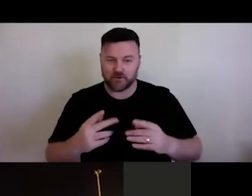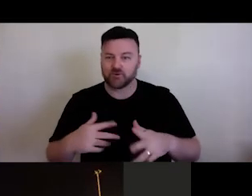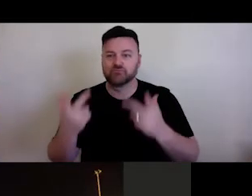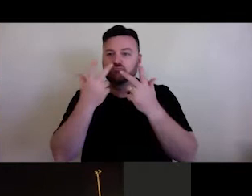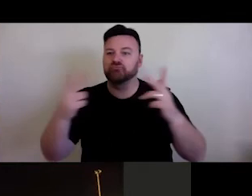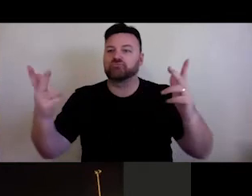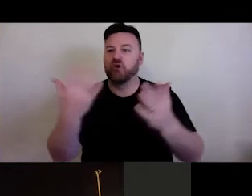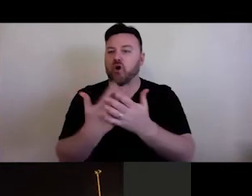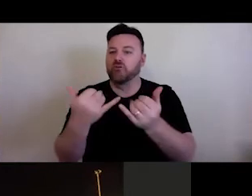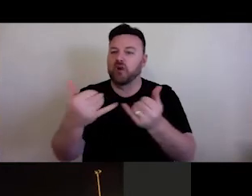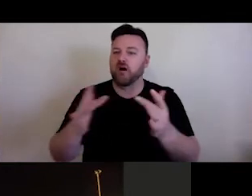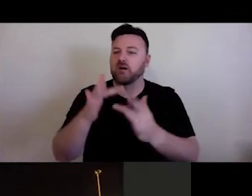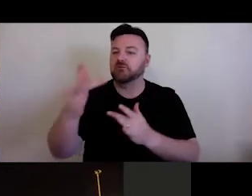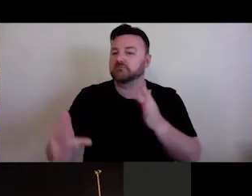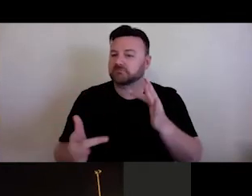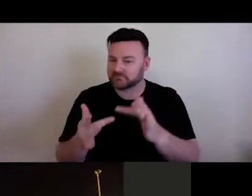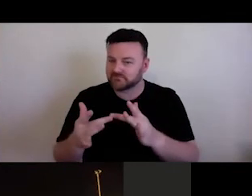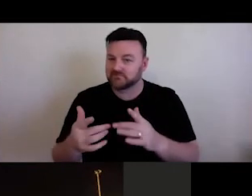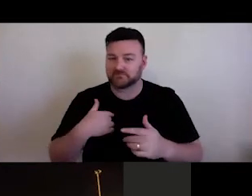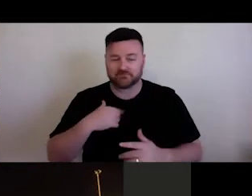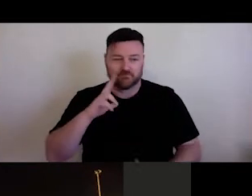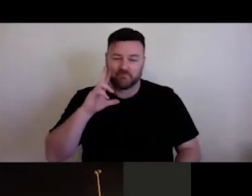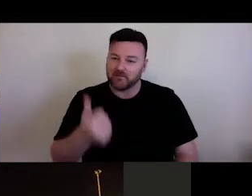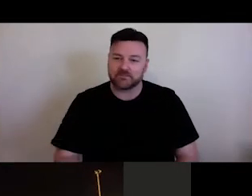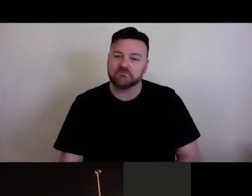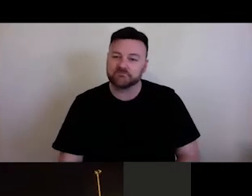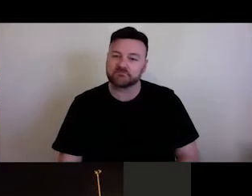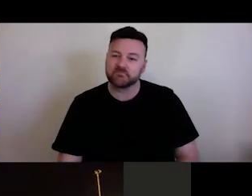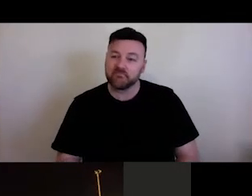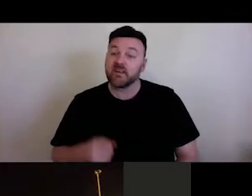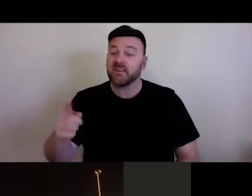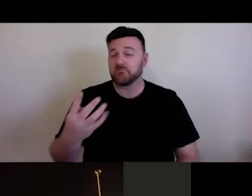we really love it. That's probably a four or five camera set-up with all